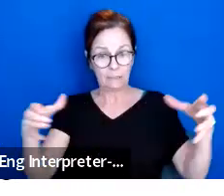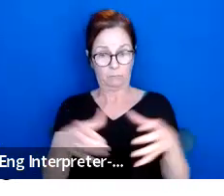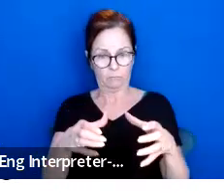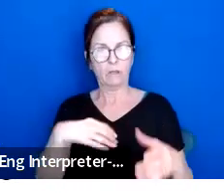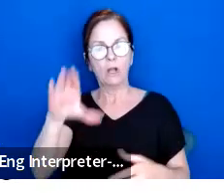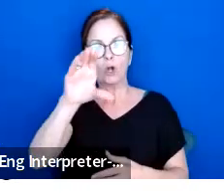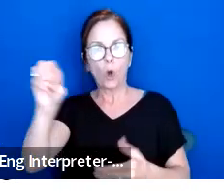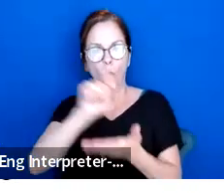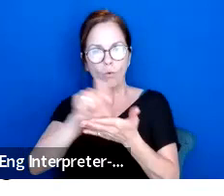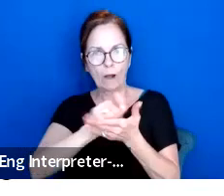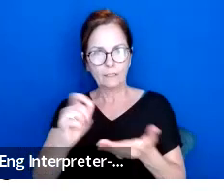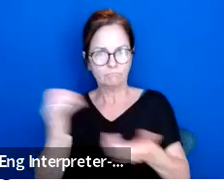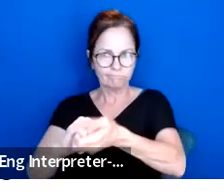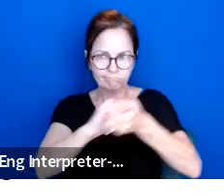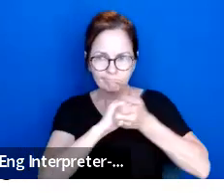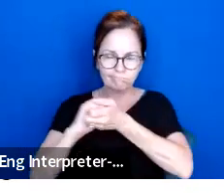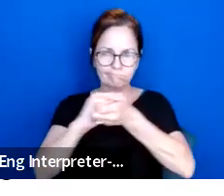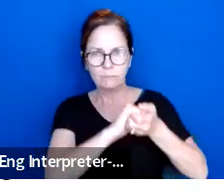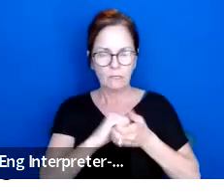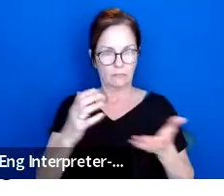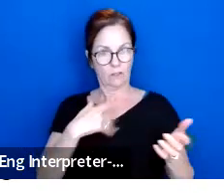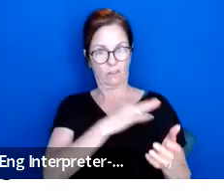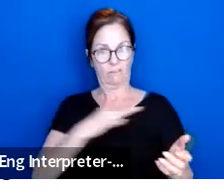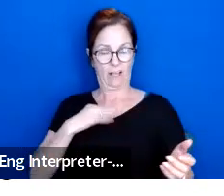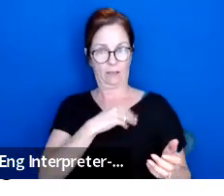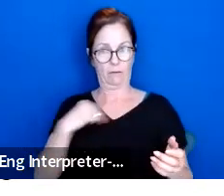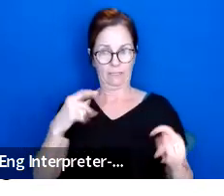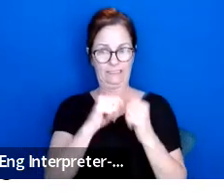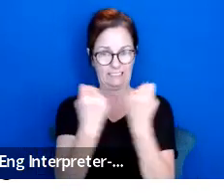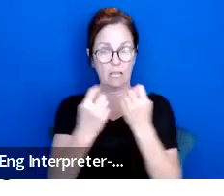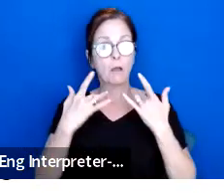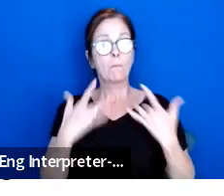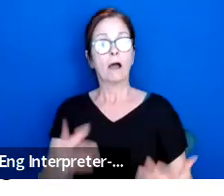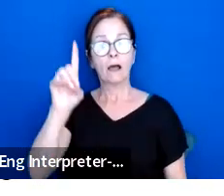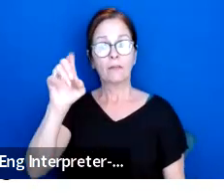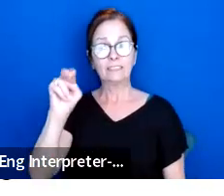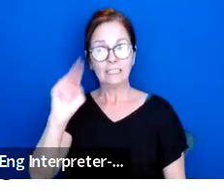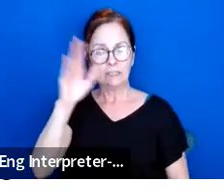By the team. So it's both you as a faculty member and the dean and usually the dean takes the lead on it. Okay.